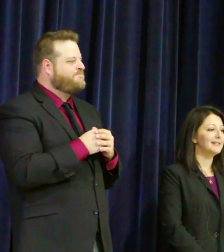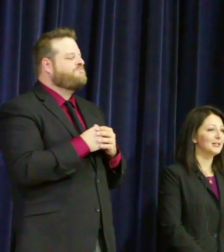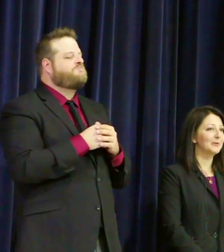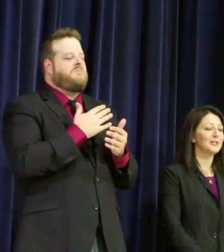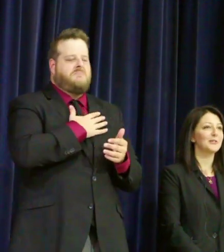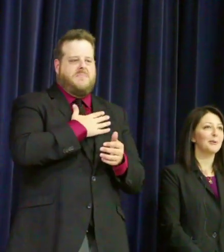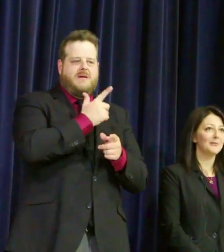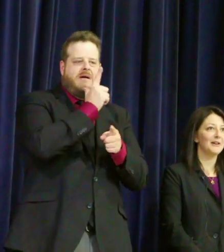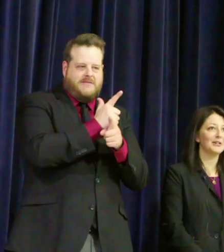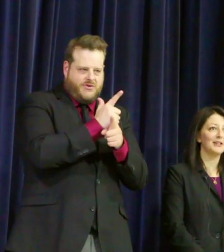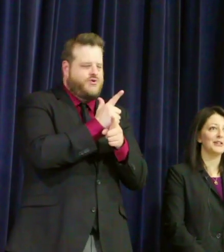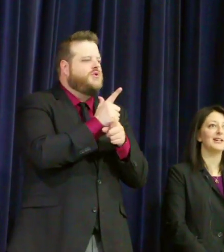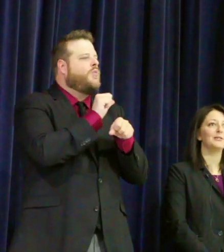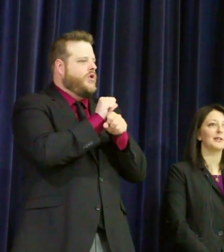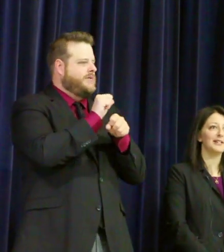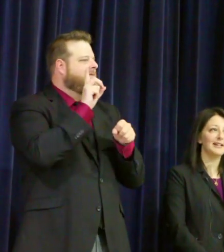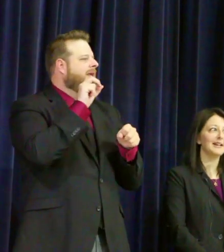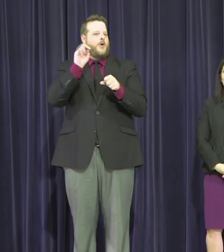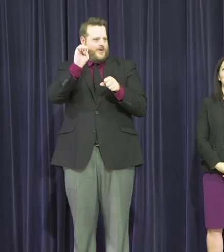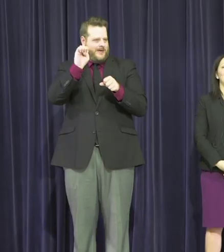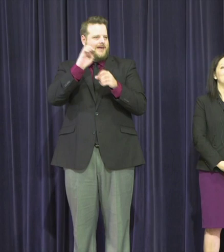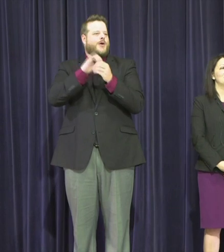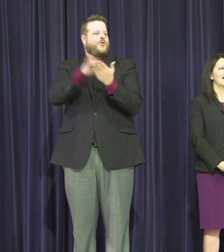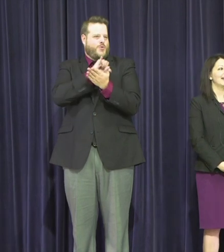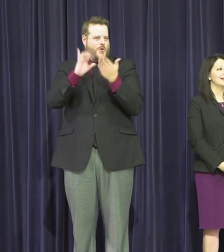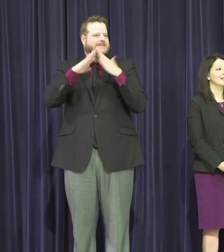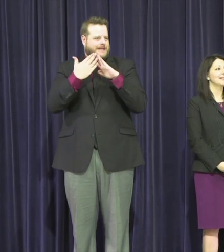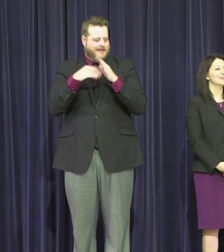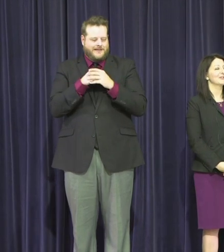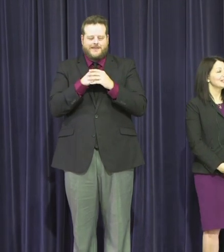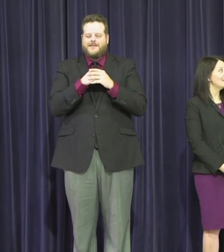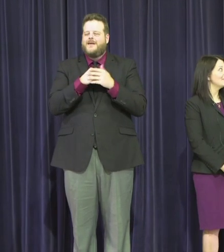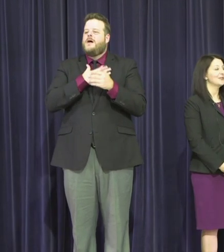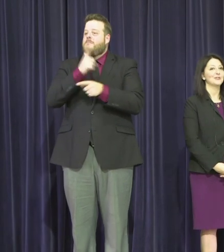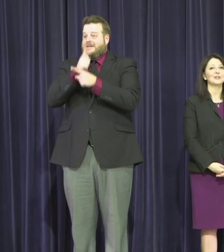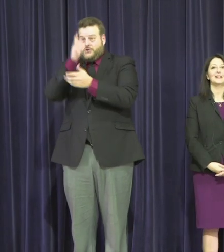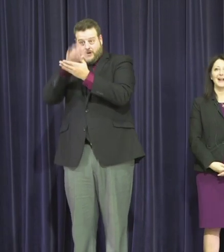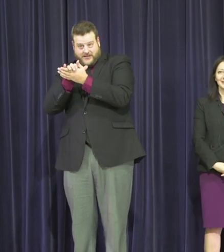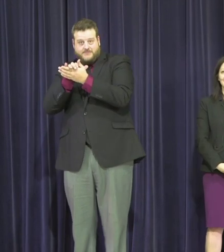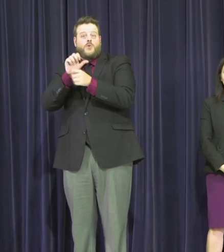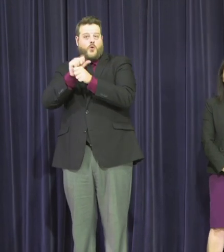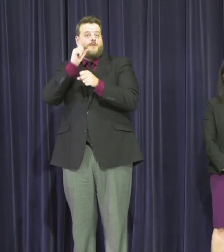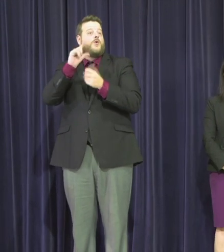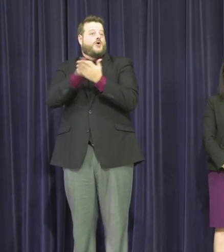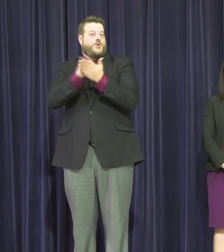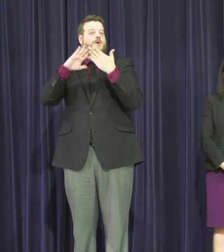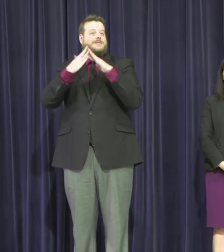My sister works for the Department of Education in New York City. My sister's husband works for NY City Council.